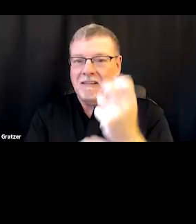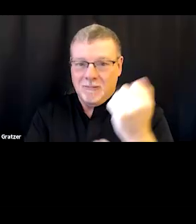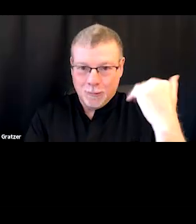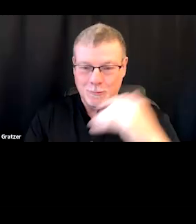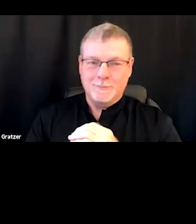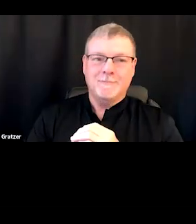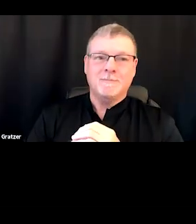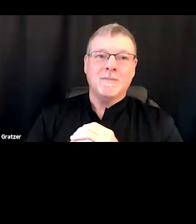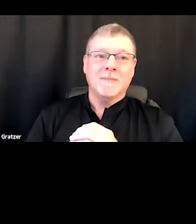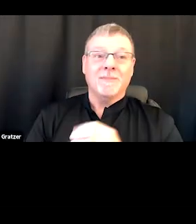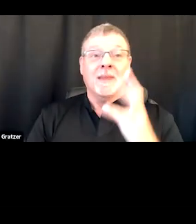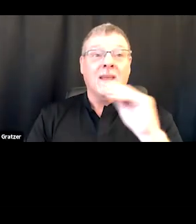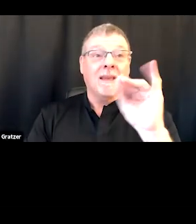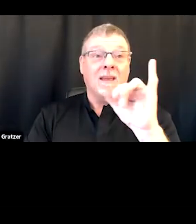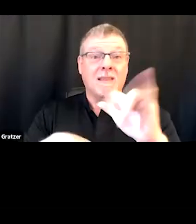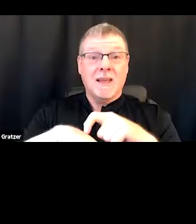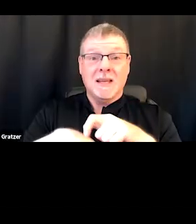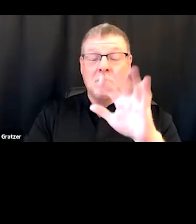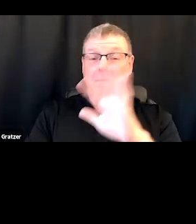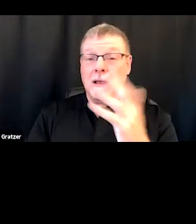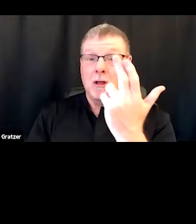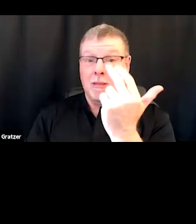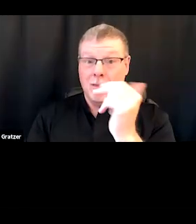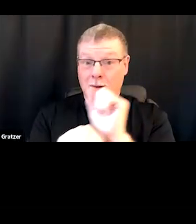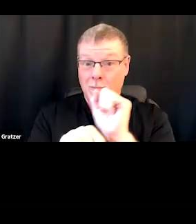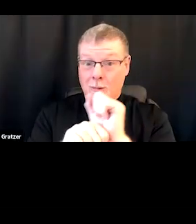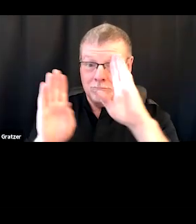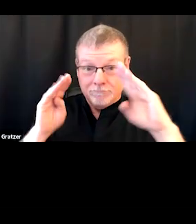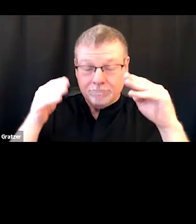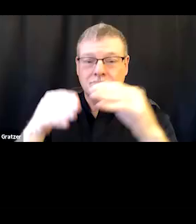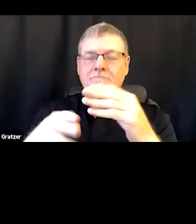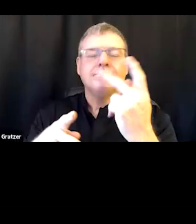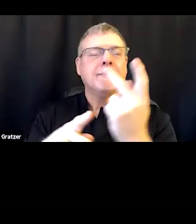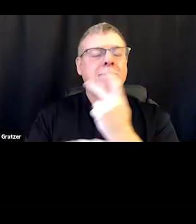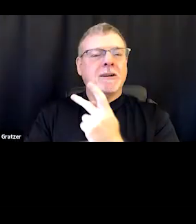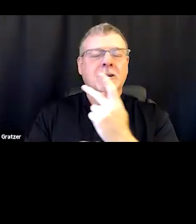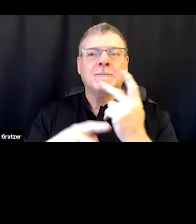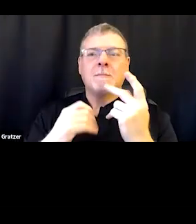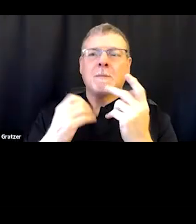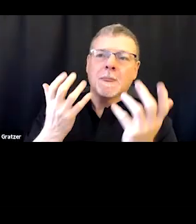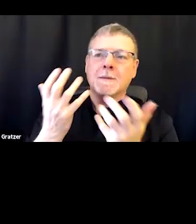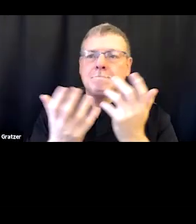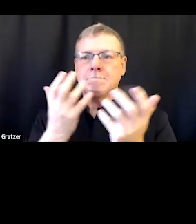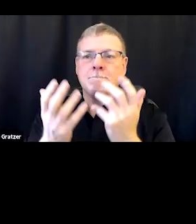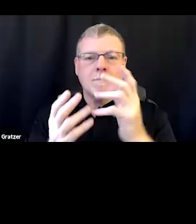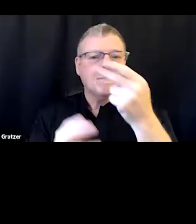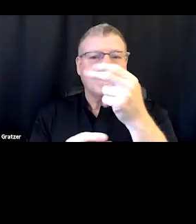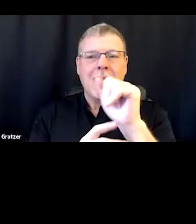And at that time, there were about 13 employees dedicated to figuring out what HEART was gonna look like,